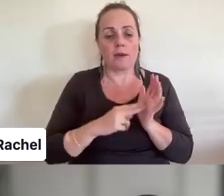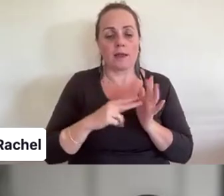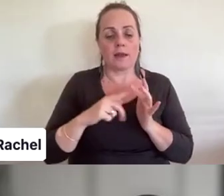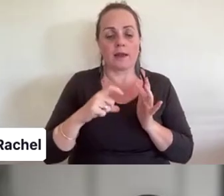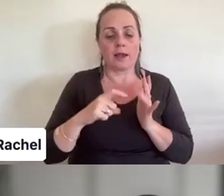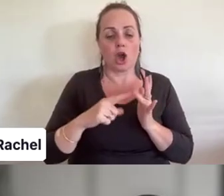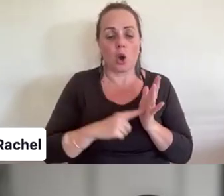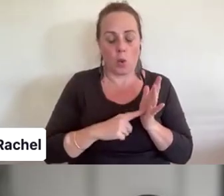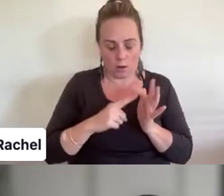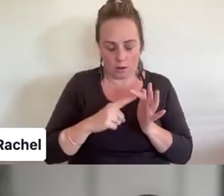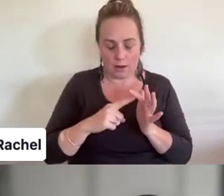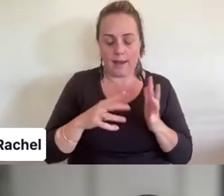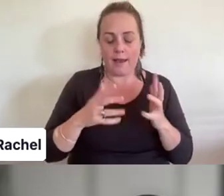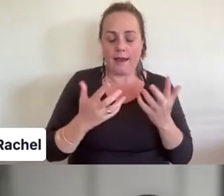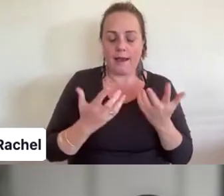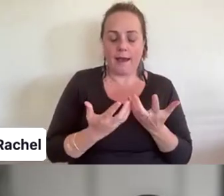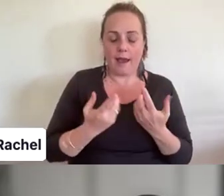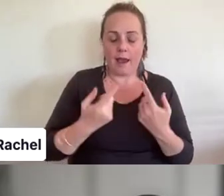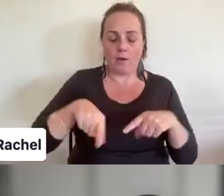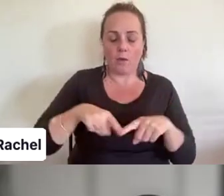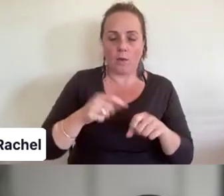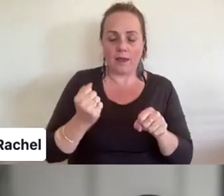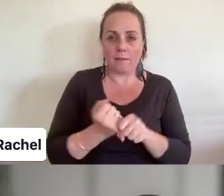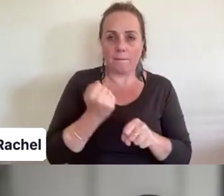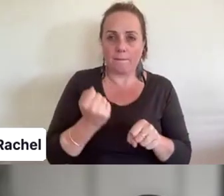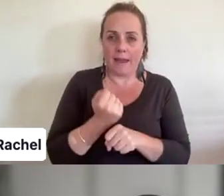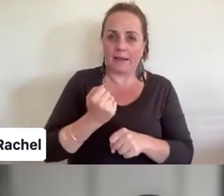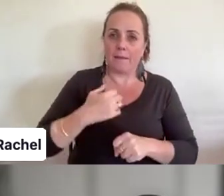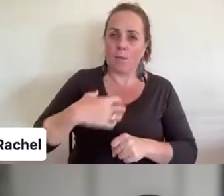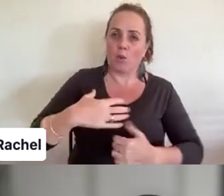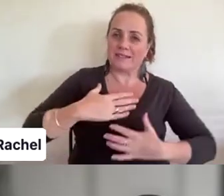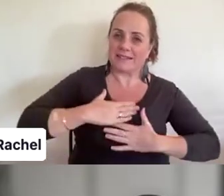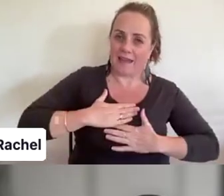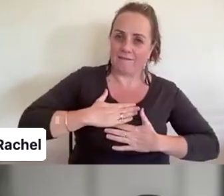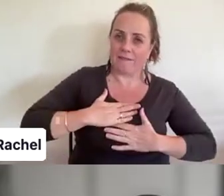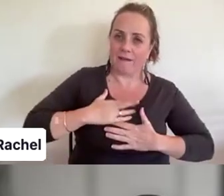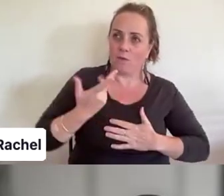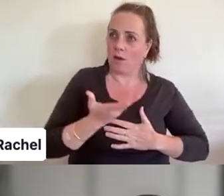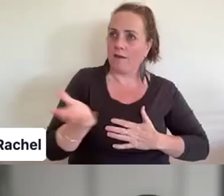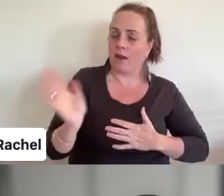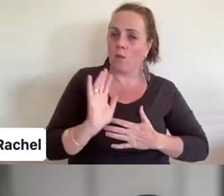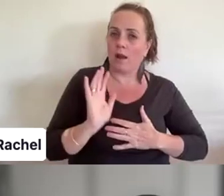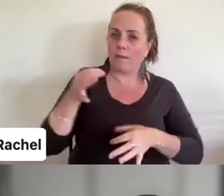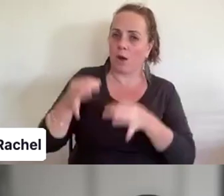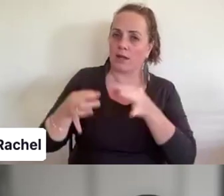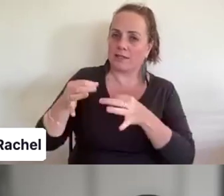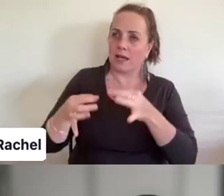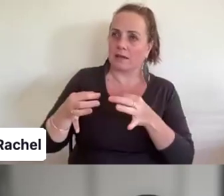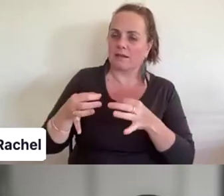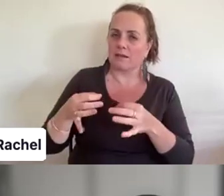"How do we make politics safer for everyone?" These environments are disabling by their very